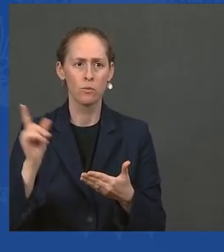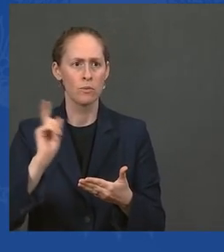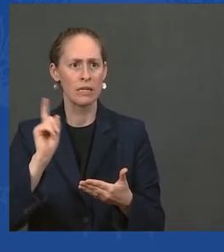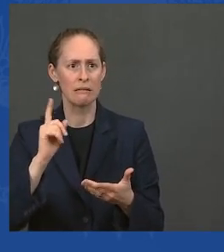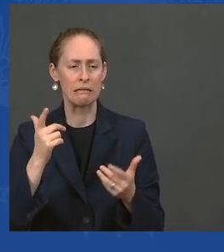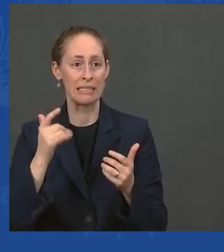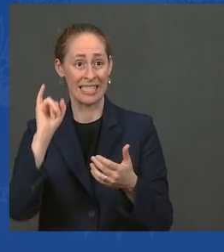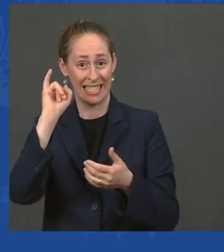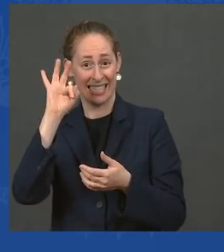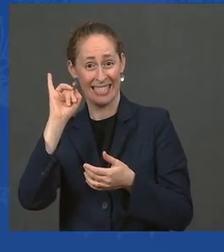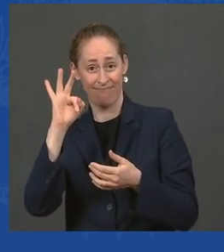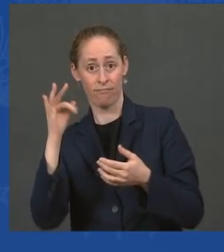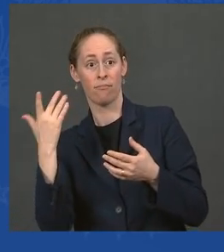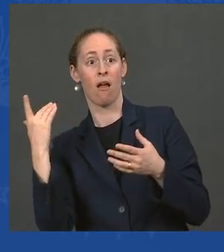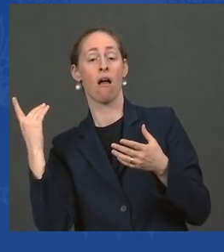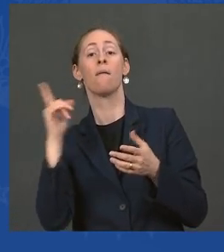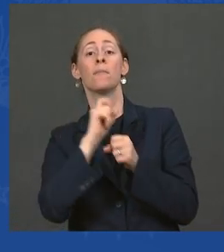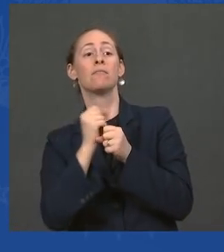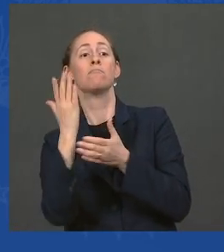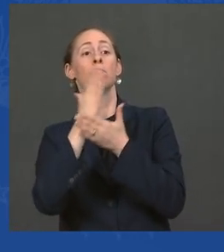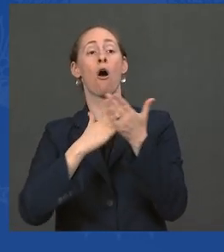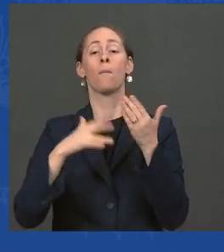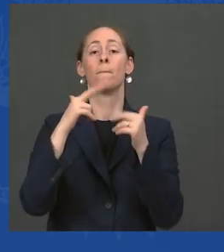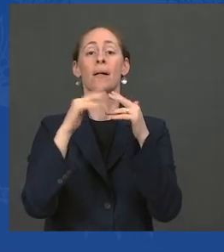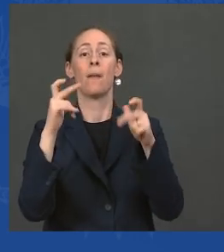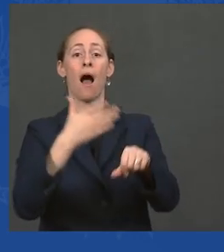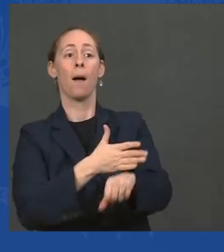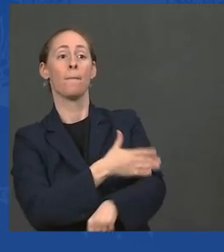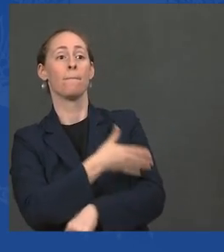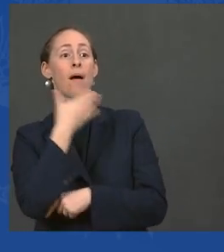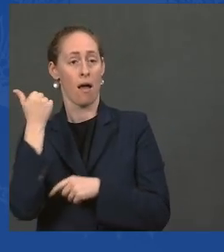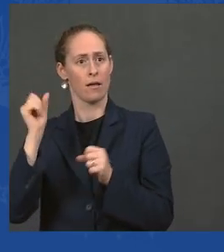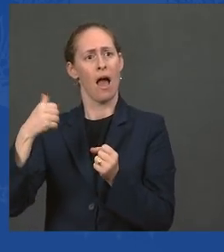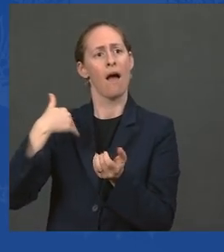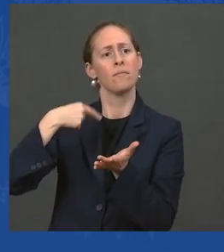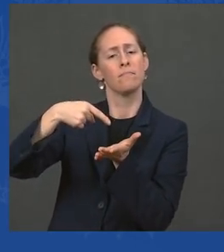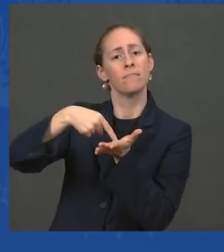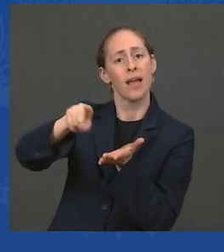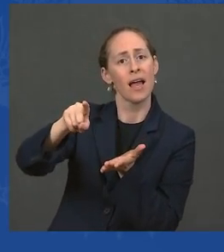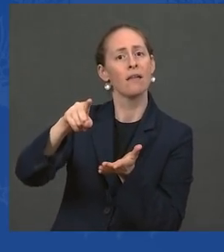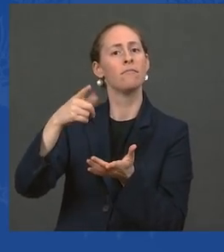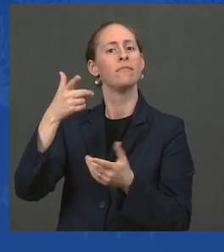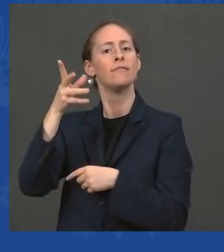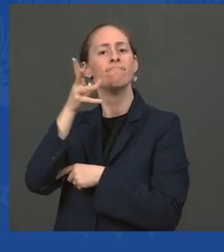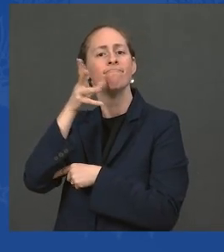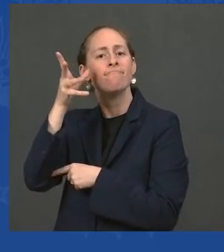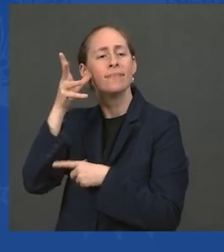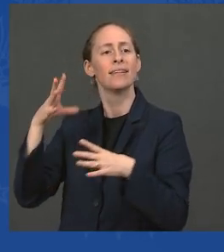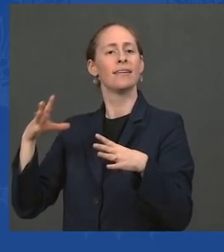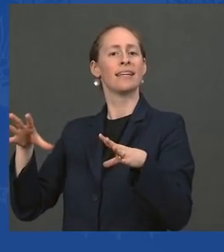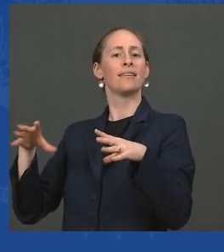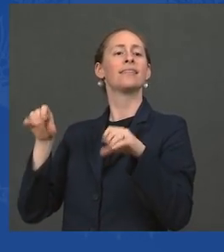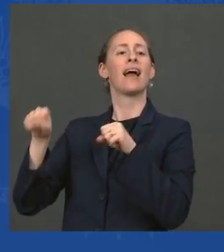Better Act would give my wife and I the ability to plan for another child with less worrying about making ends meet.